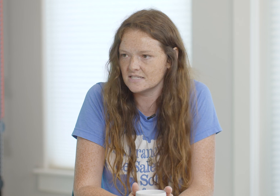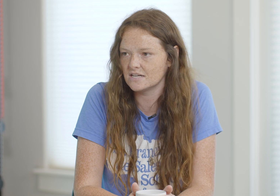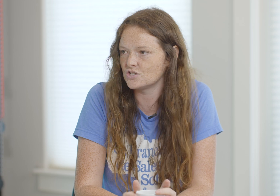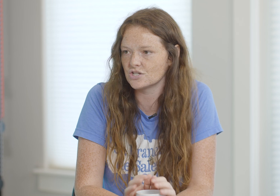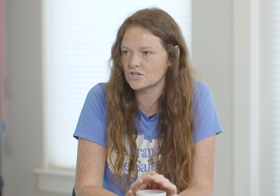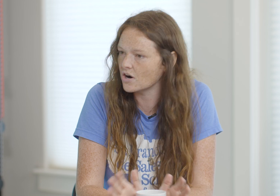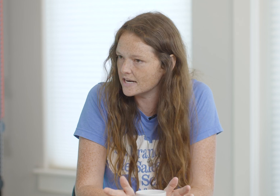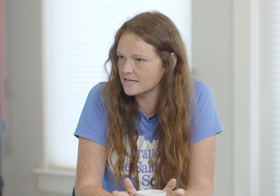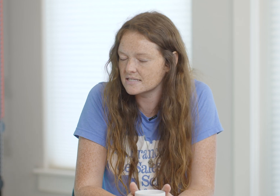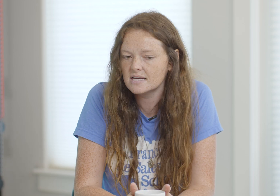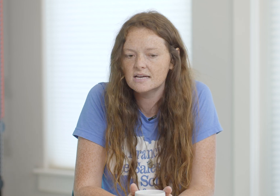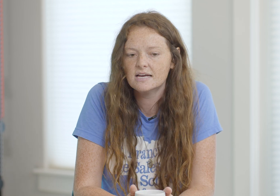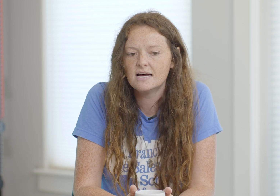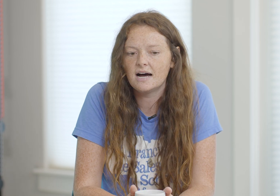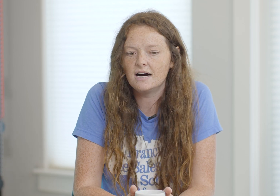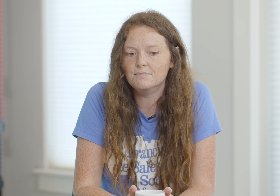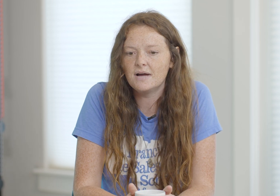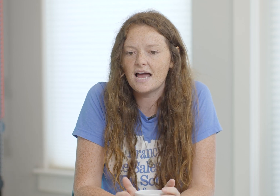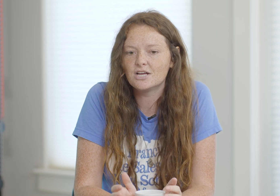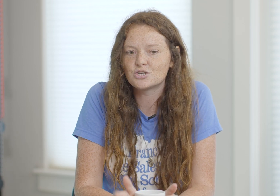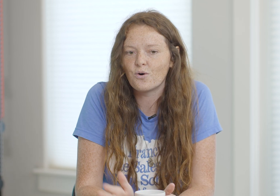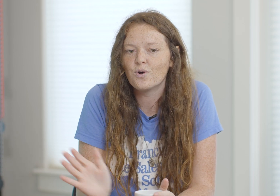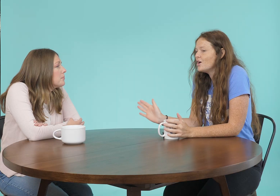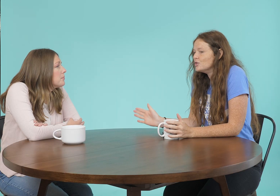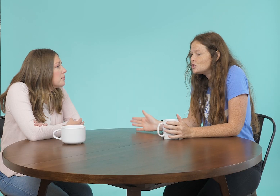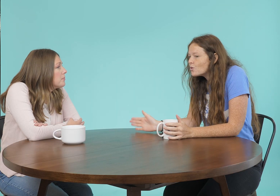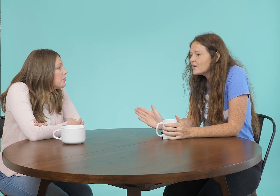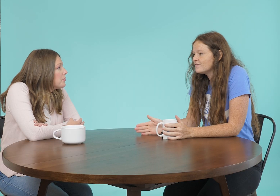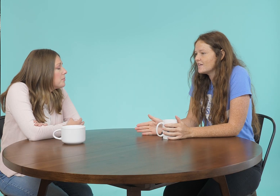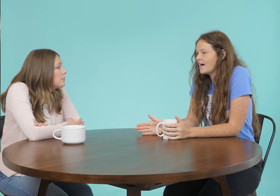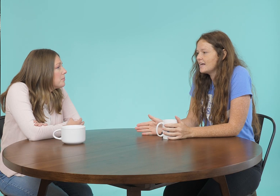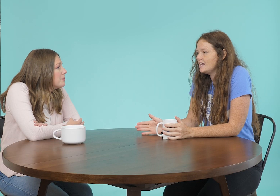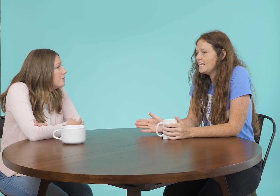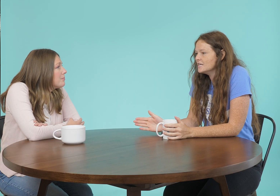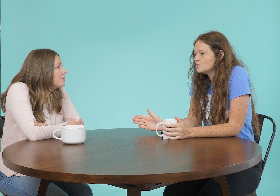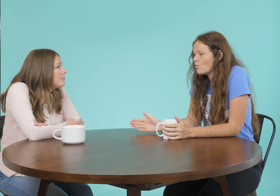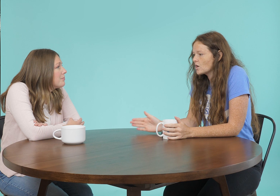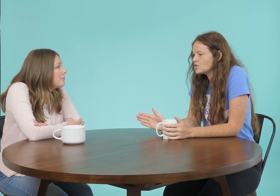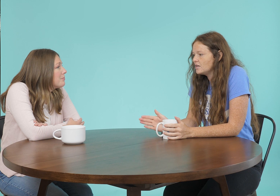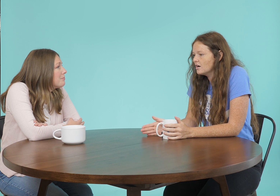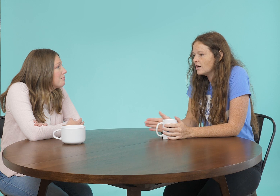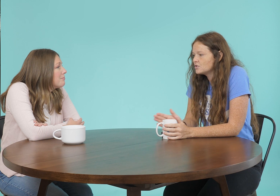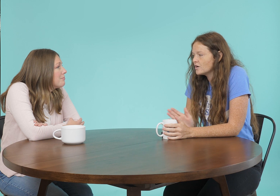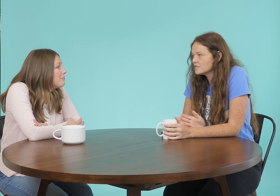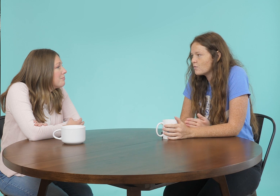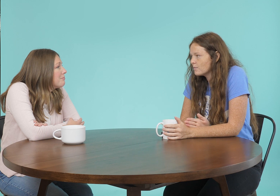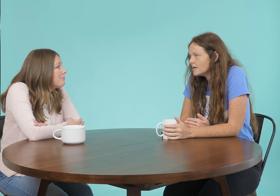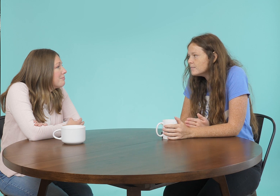That is just horrendous. So the joy of that is watching God transform him.